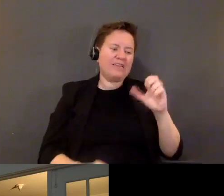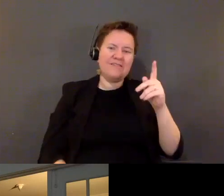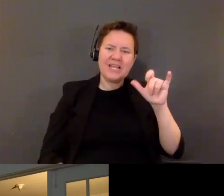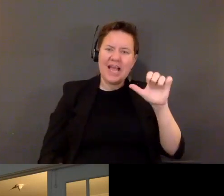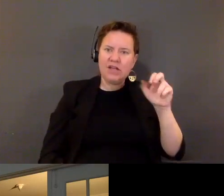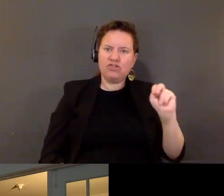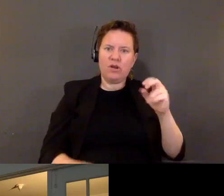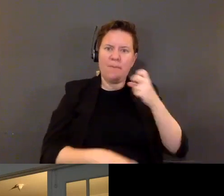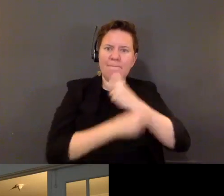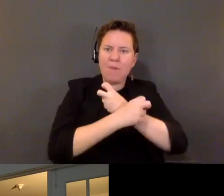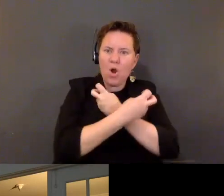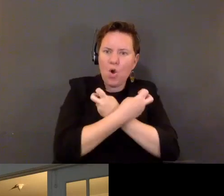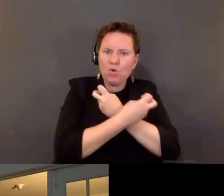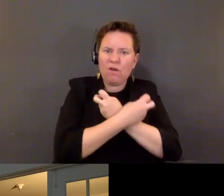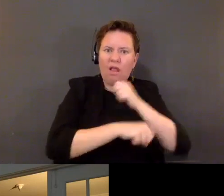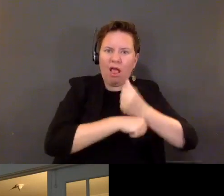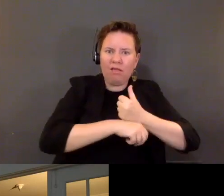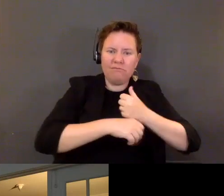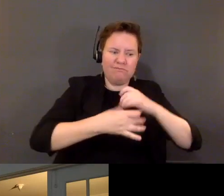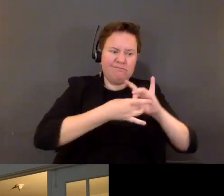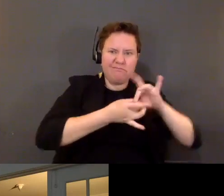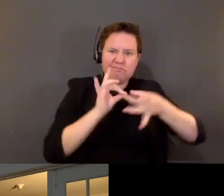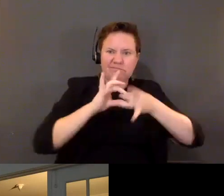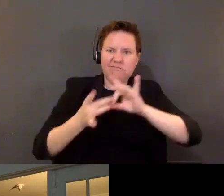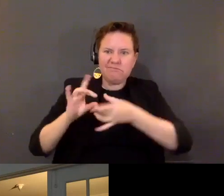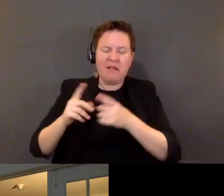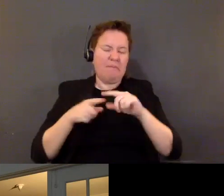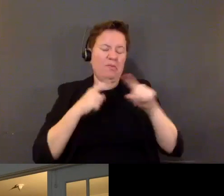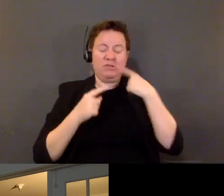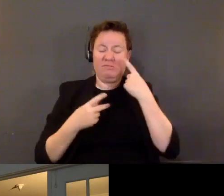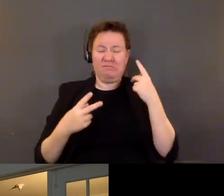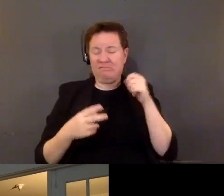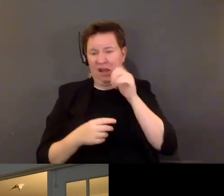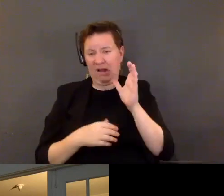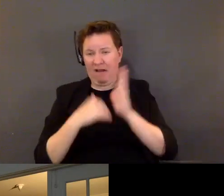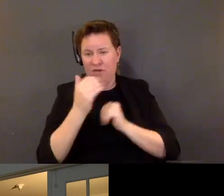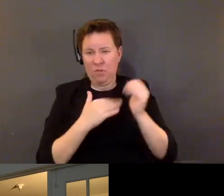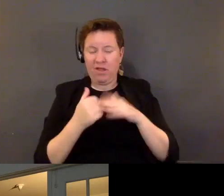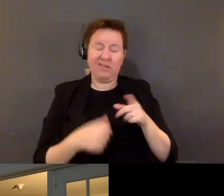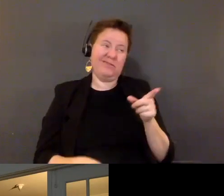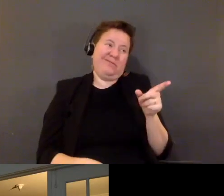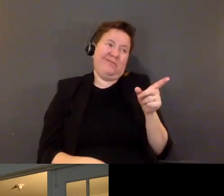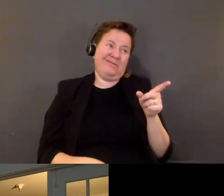extremely uncomfortable i snorted 10 bucks says harry is going to show up in your next aqua tent